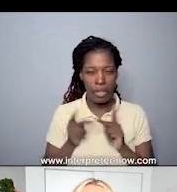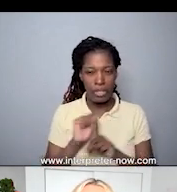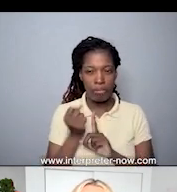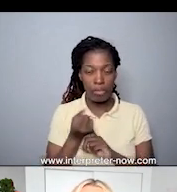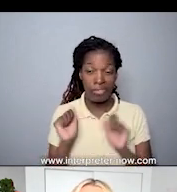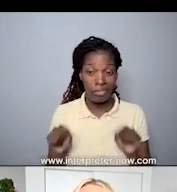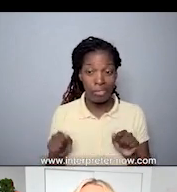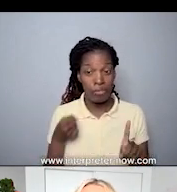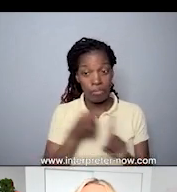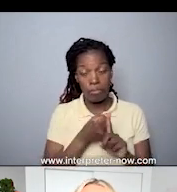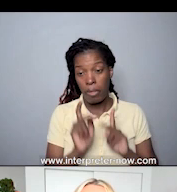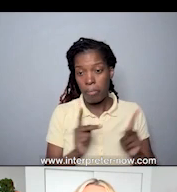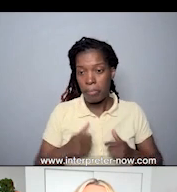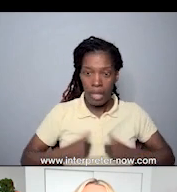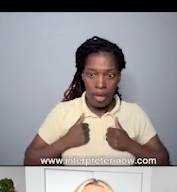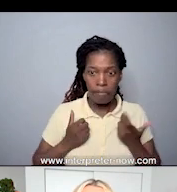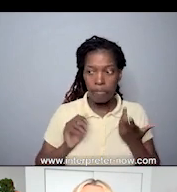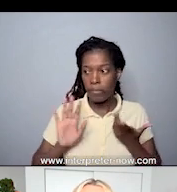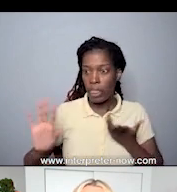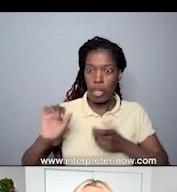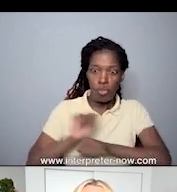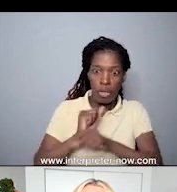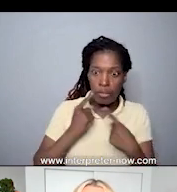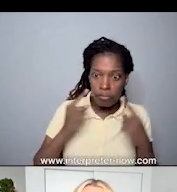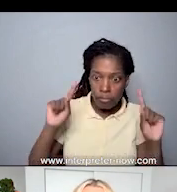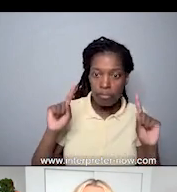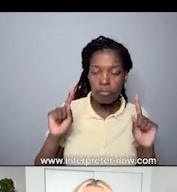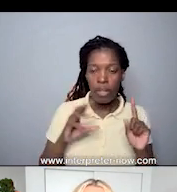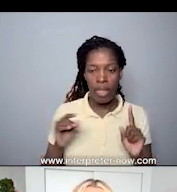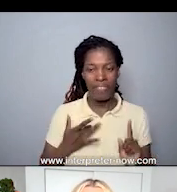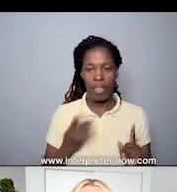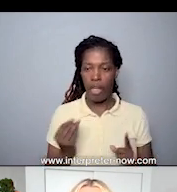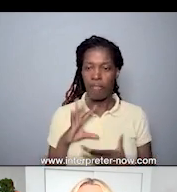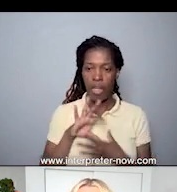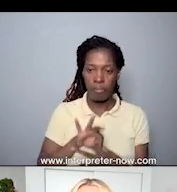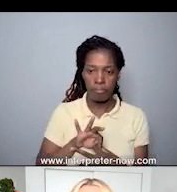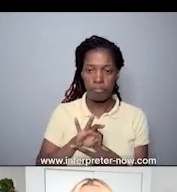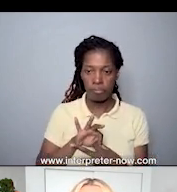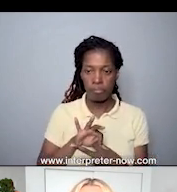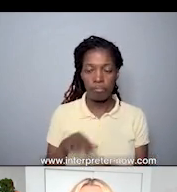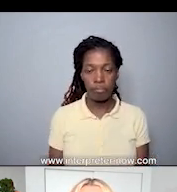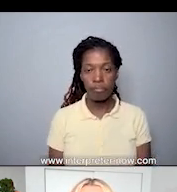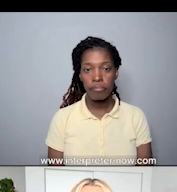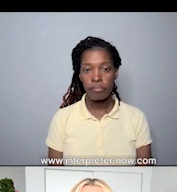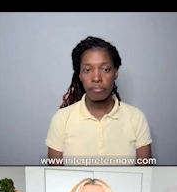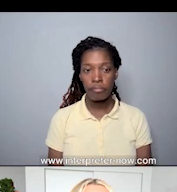And that can really impact people's lives, careers, and sense of belonging.